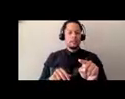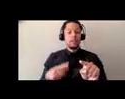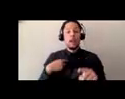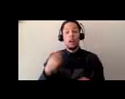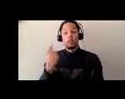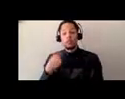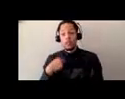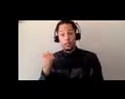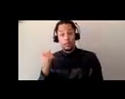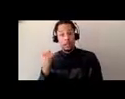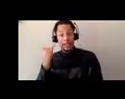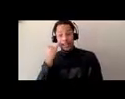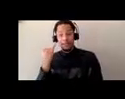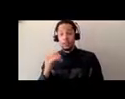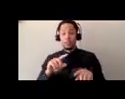you know, please let us know.